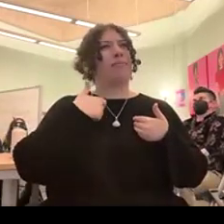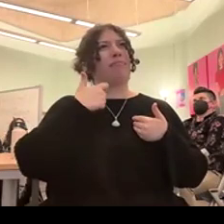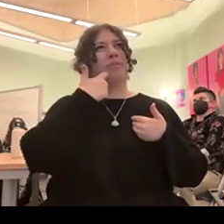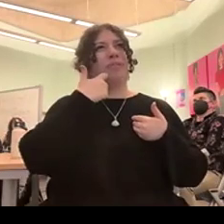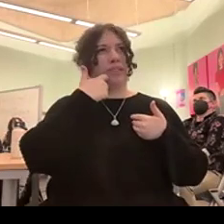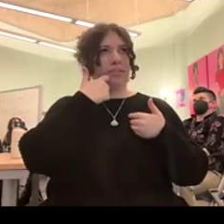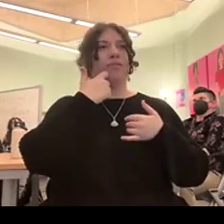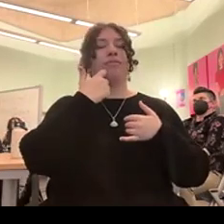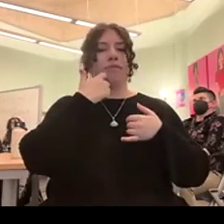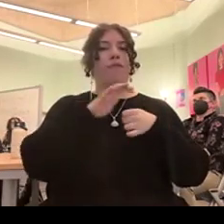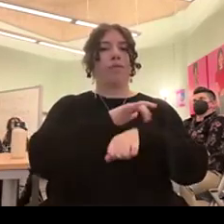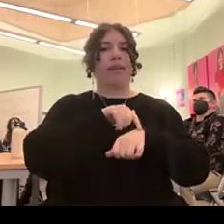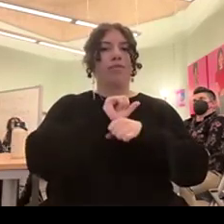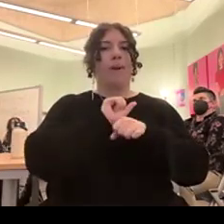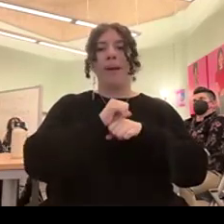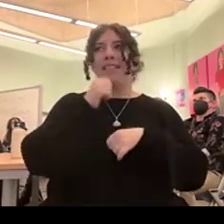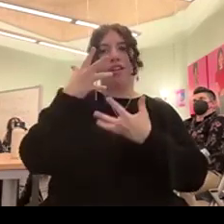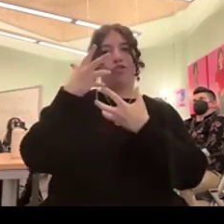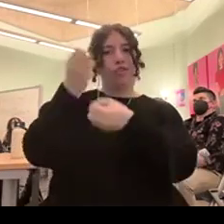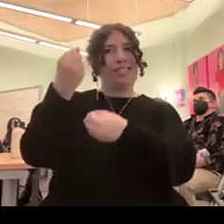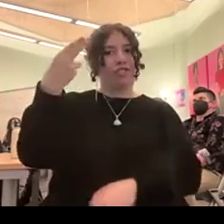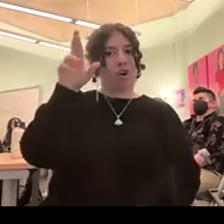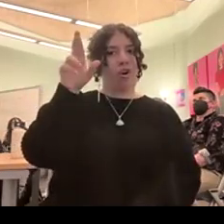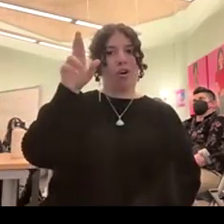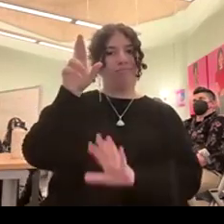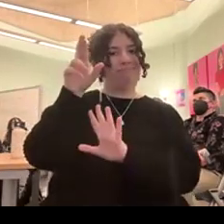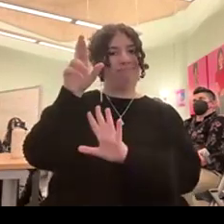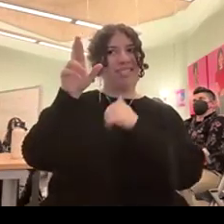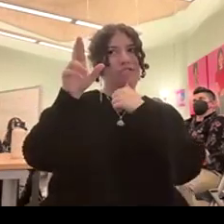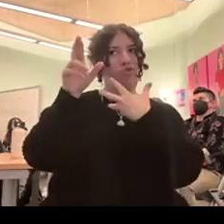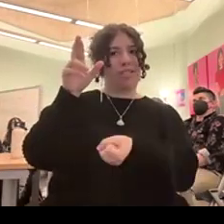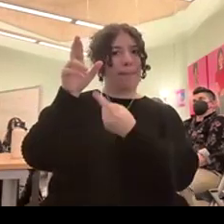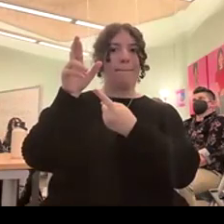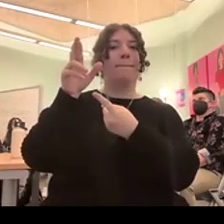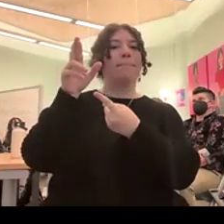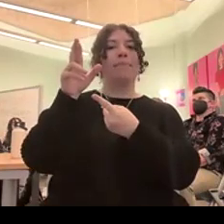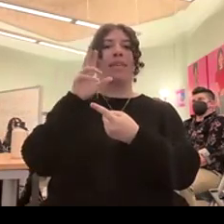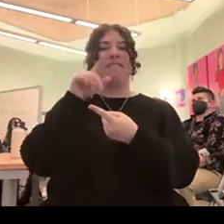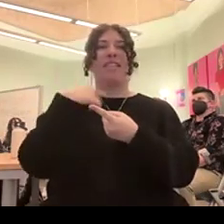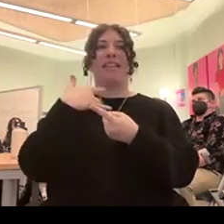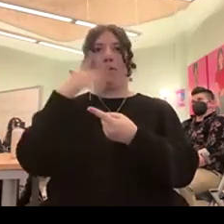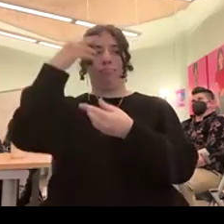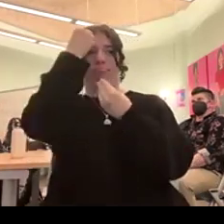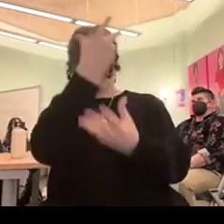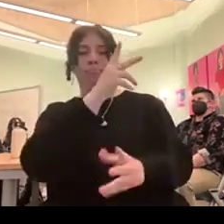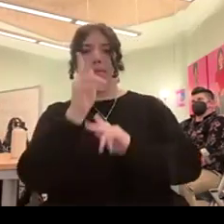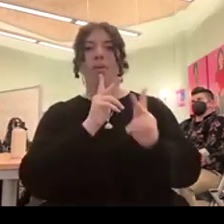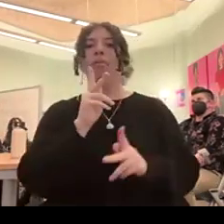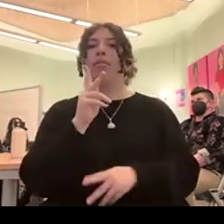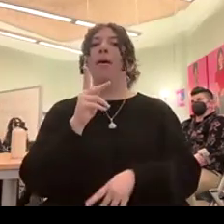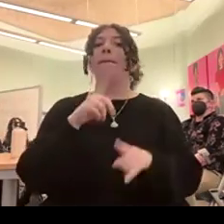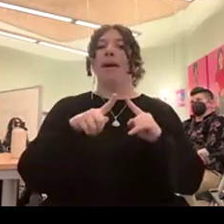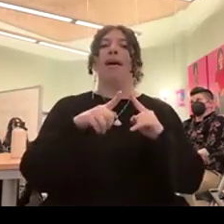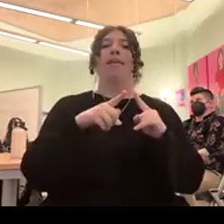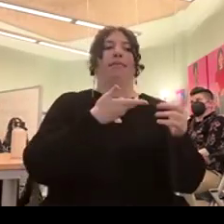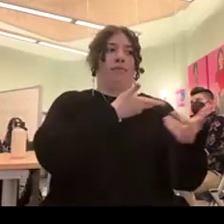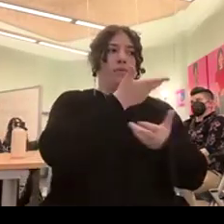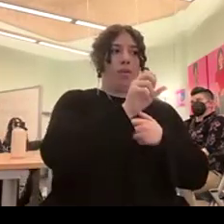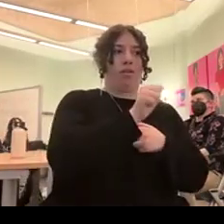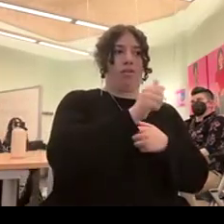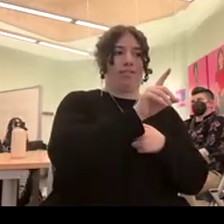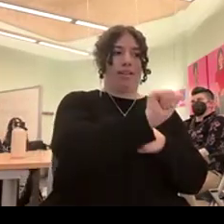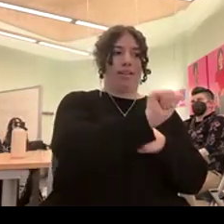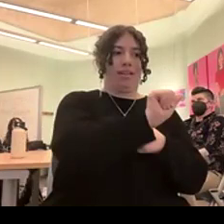my last full-time job, I honestly did not trust HR to disclose my disabilities at all. Since I've